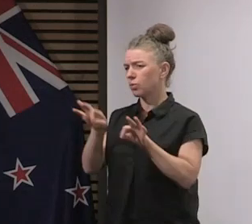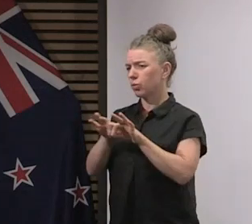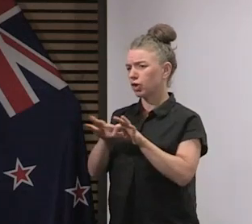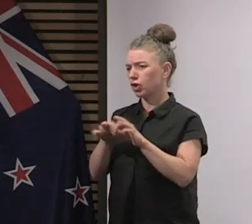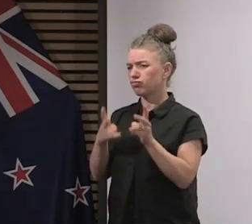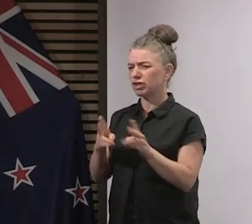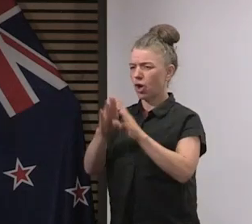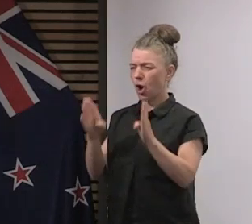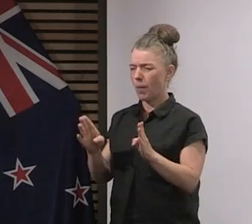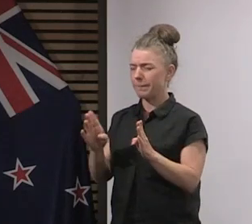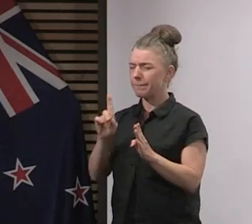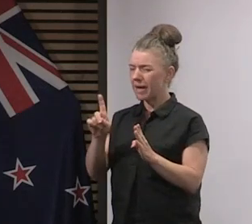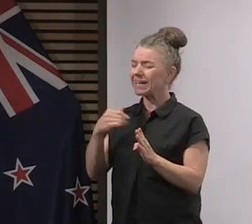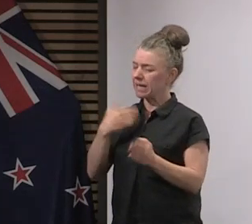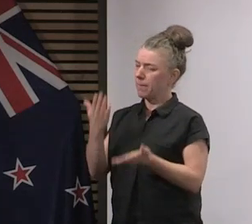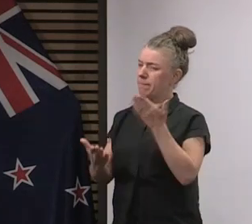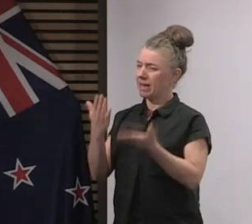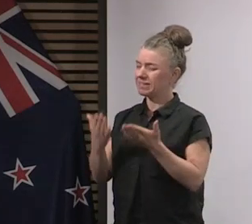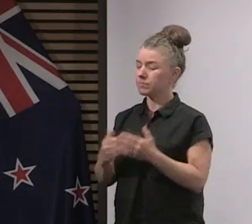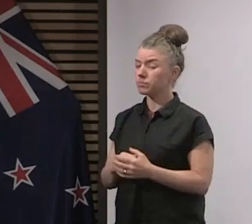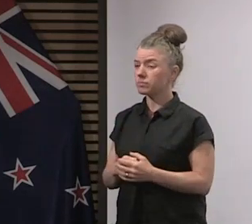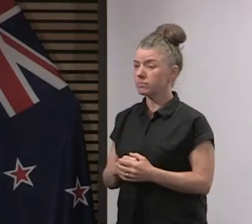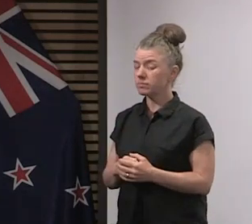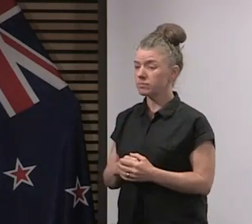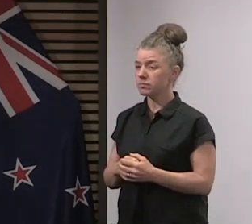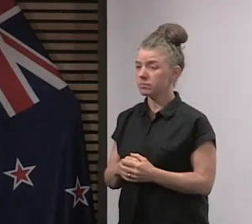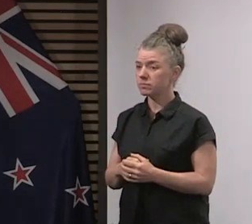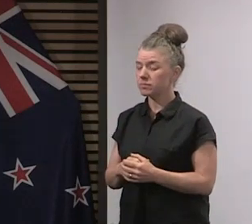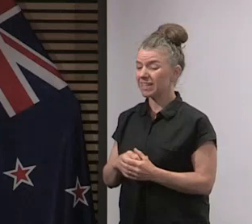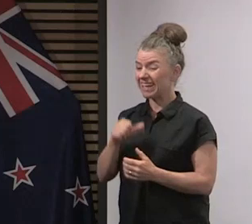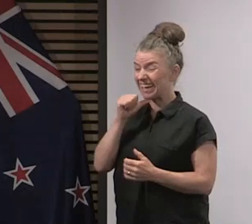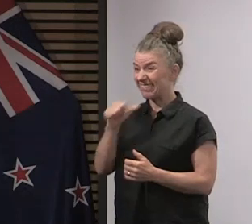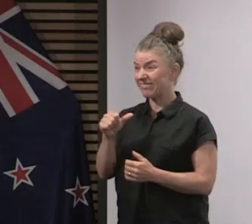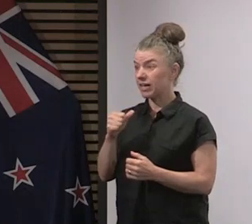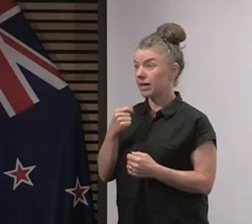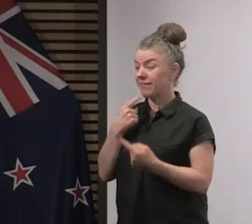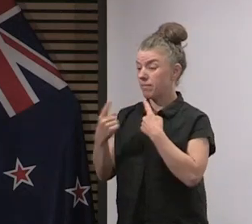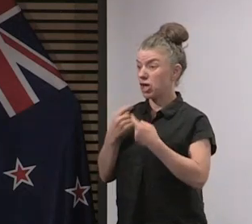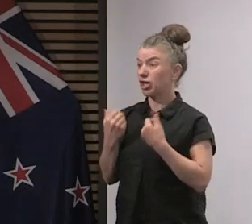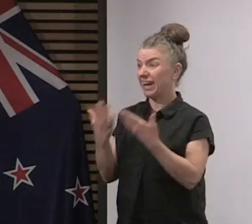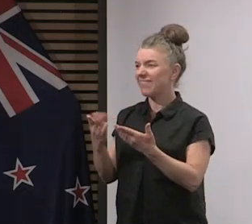facility in Christchurch. I did give the name of the aged care facility in